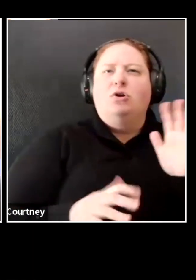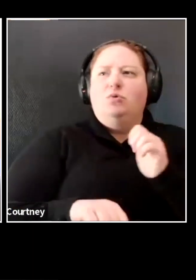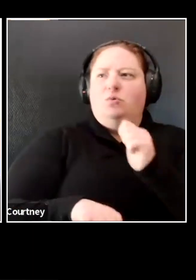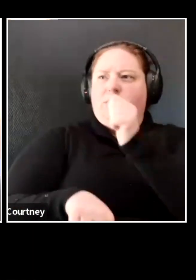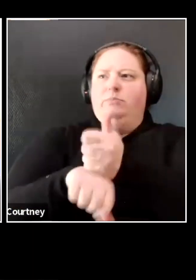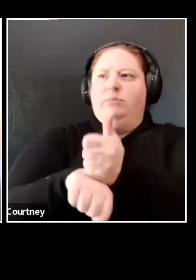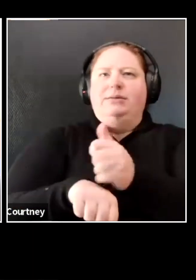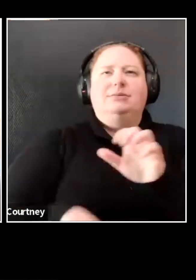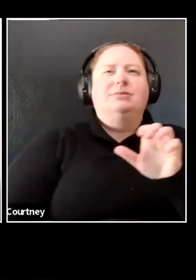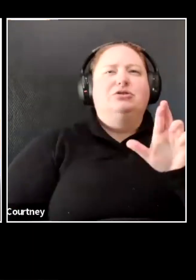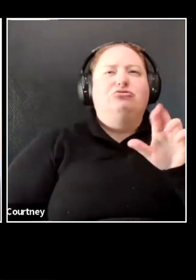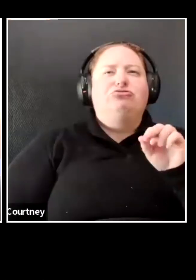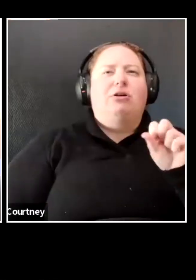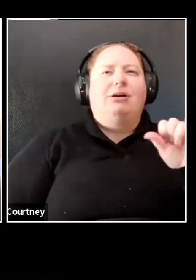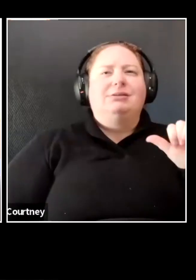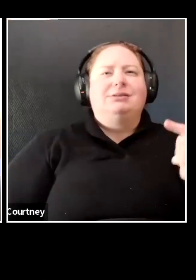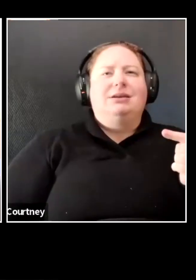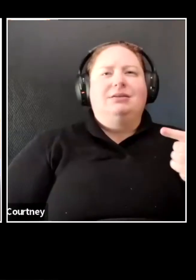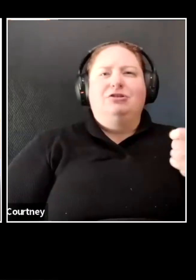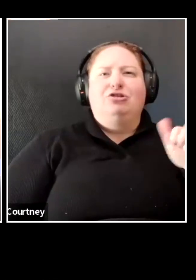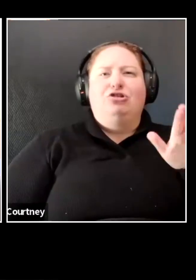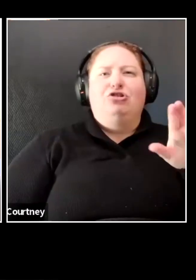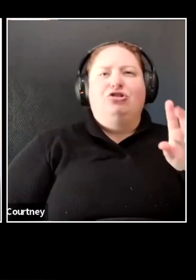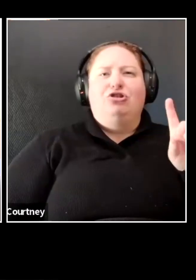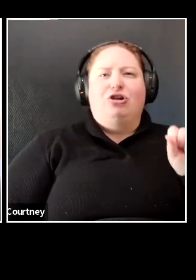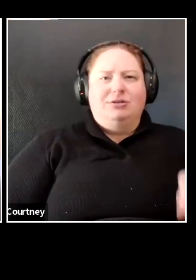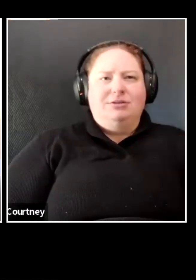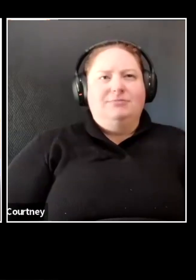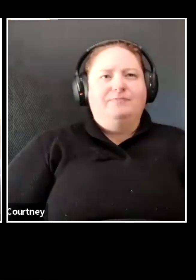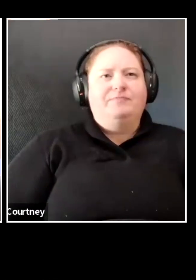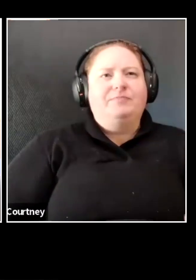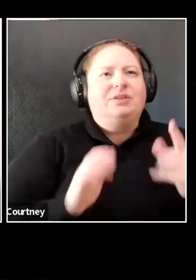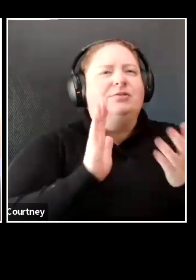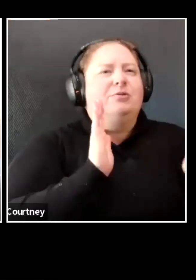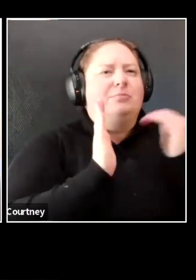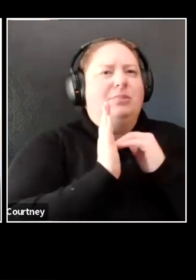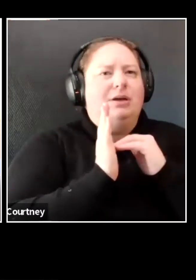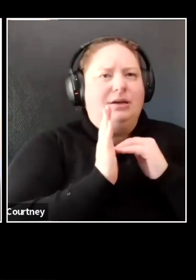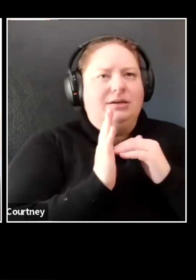Yeah. So um just to repeat the question in case it wasn't heard that mic wasn't working. There um